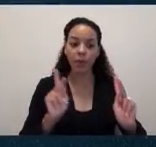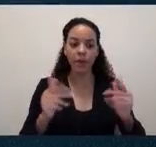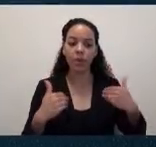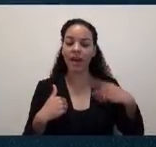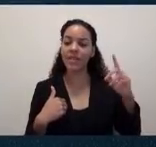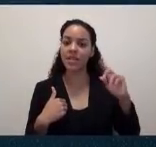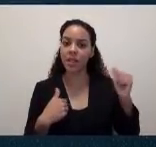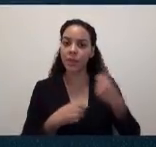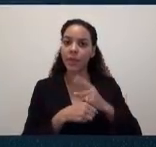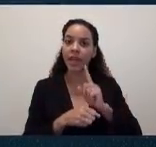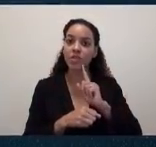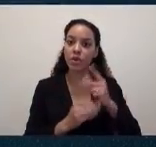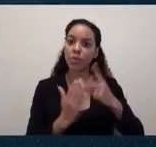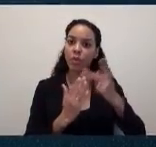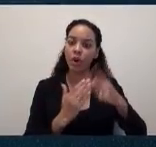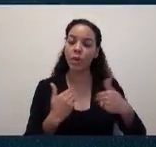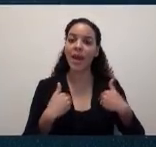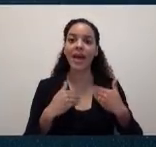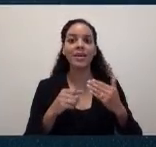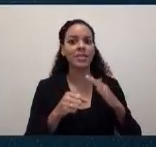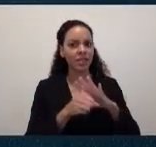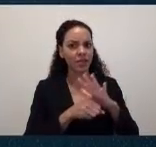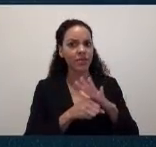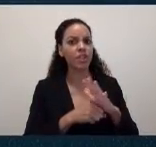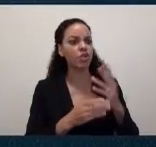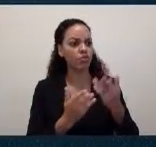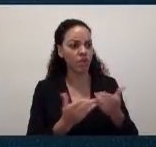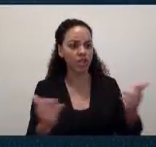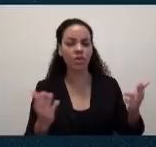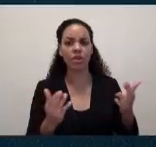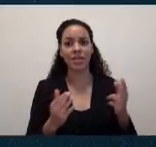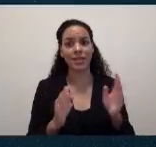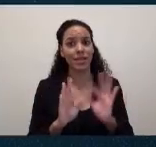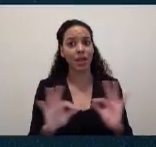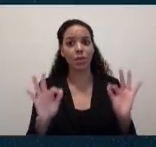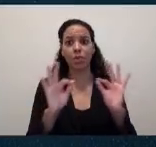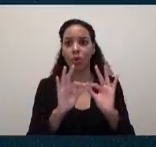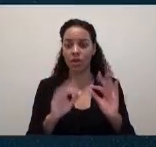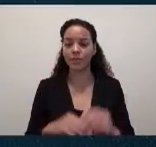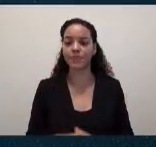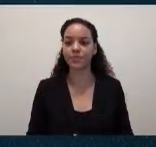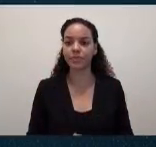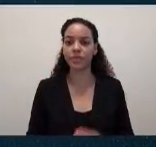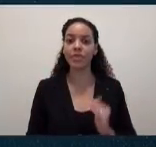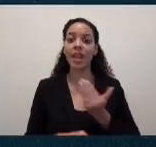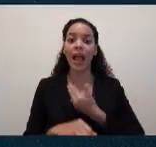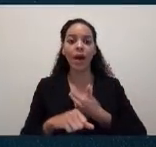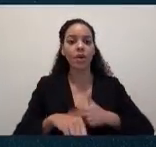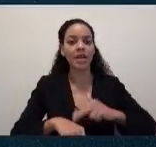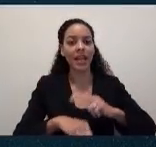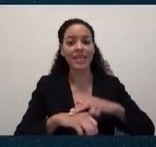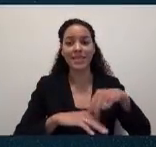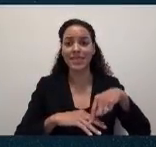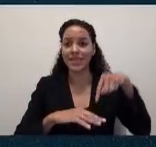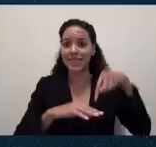as important as it's ever been in our nation's history. Our nation is deep in a caregiving crisis